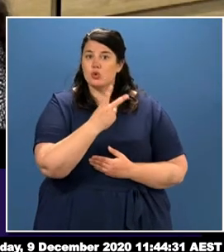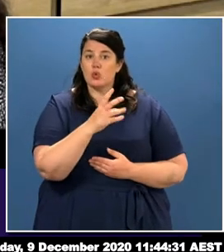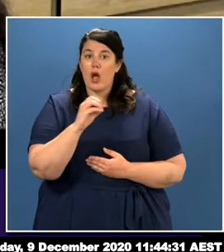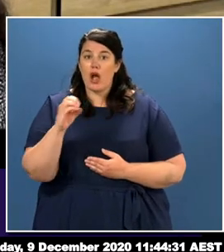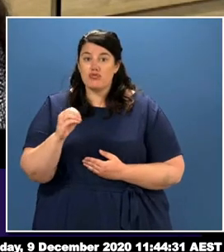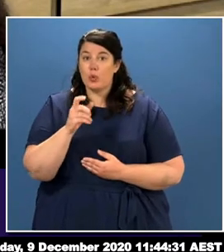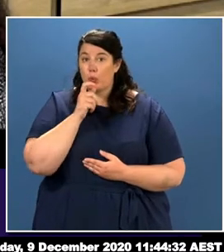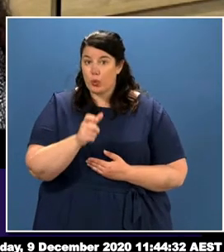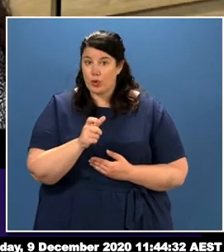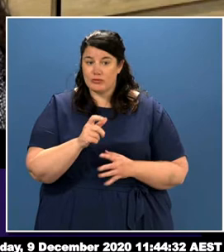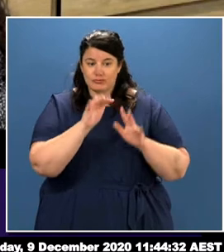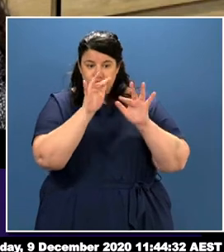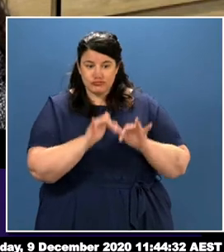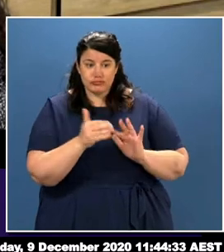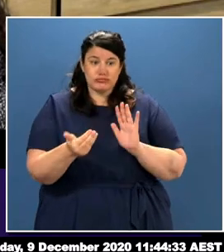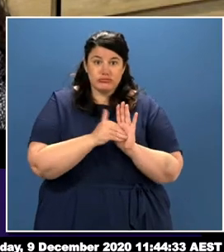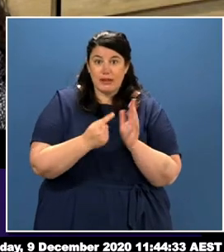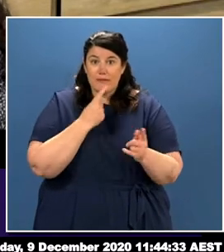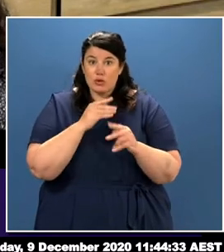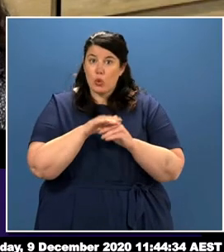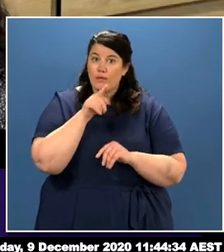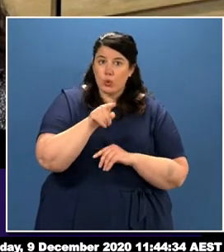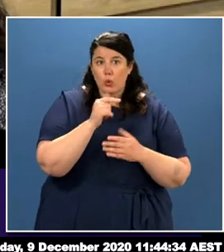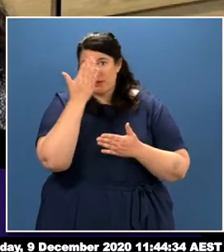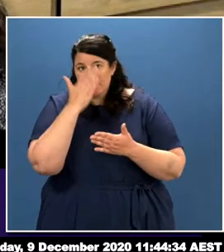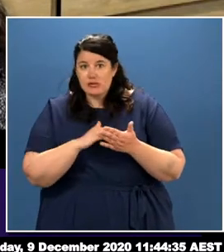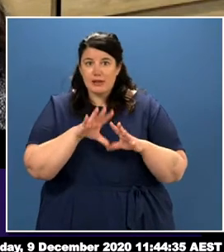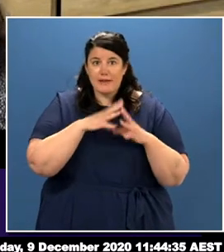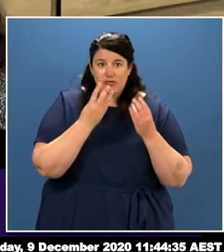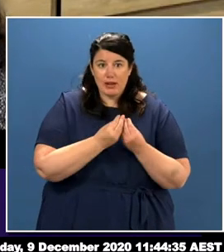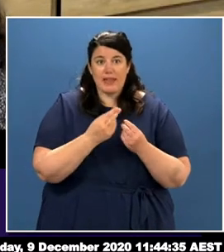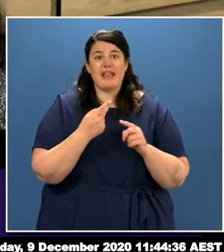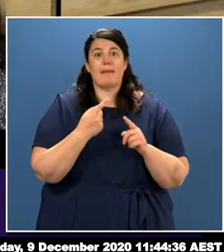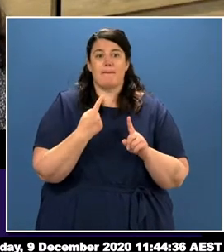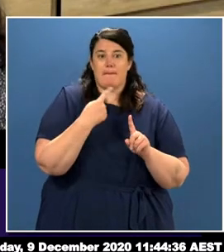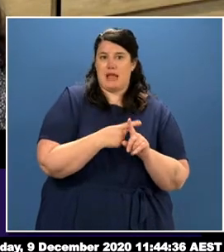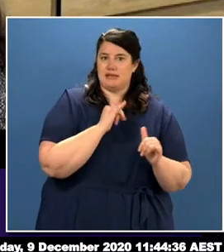words to supplement what you had said in the interview. That's correct.